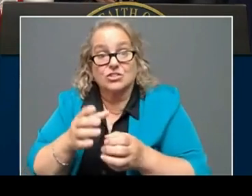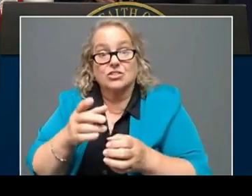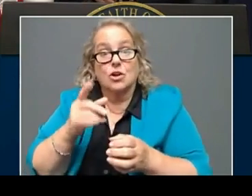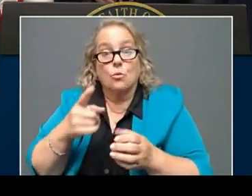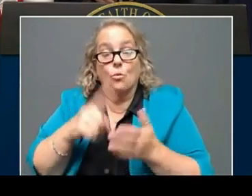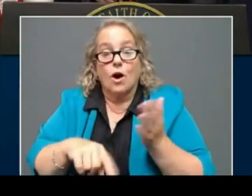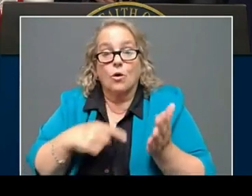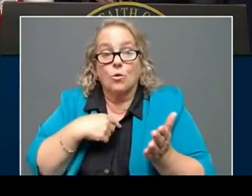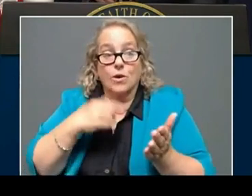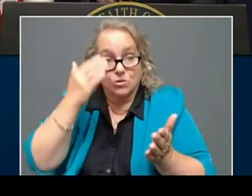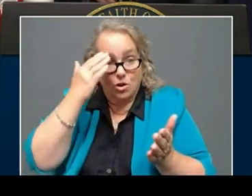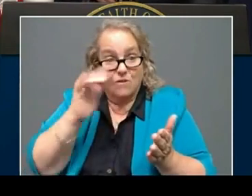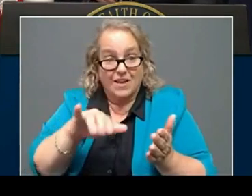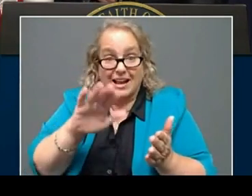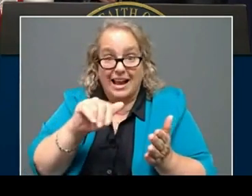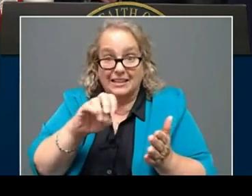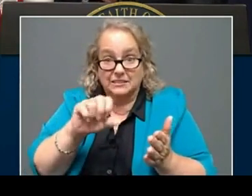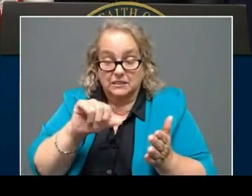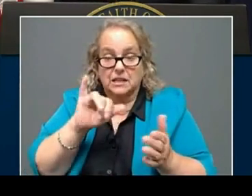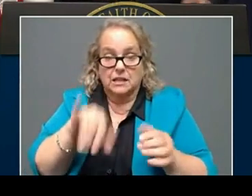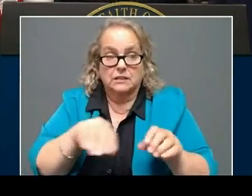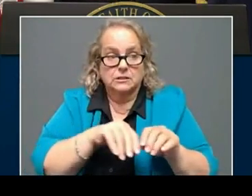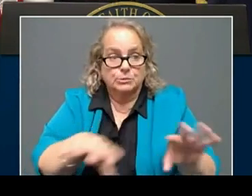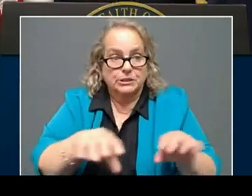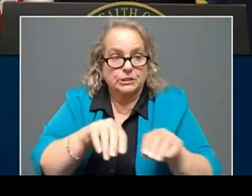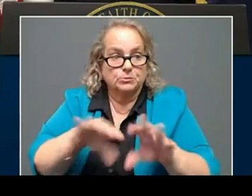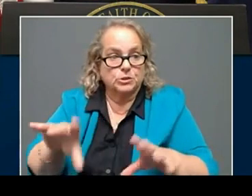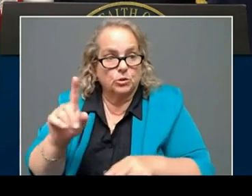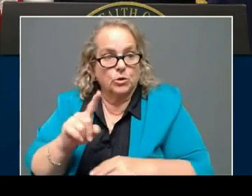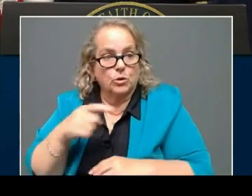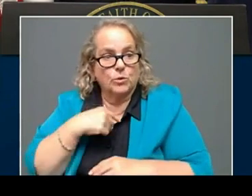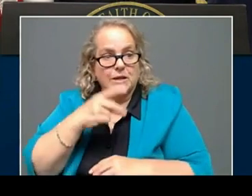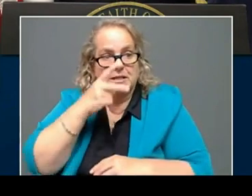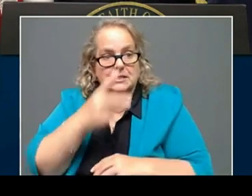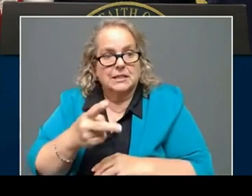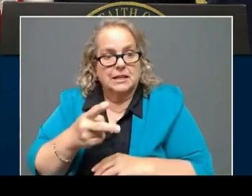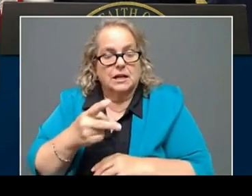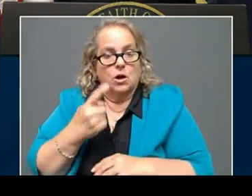the cases. Um But again, we're seeing where one individual and and folks,